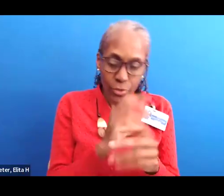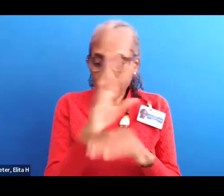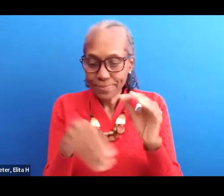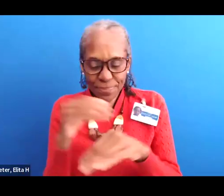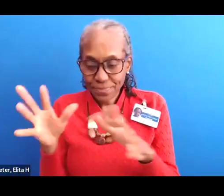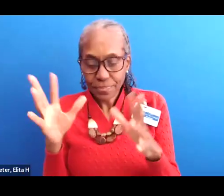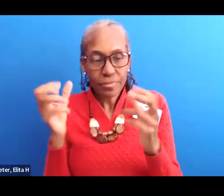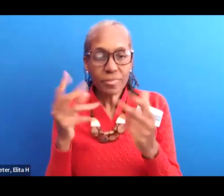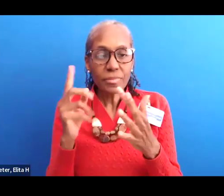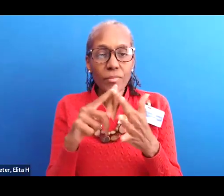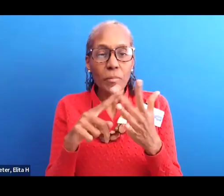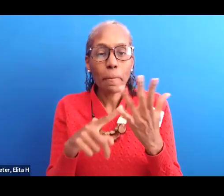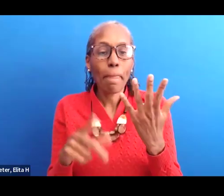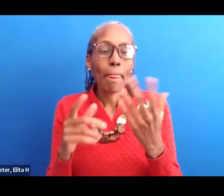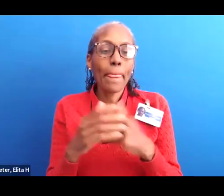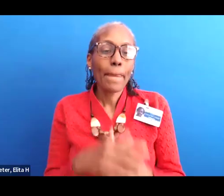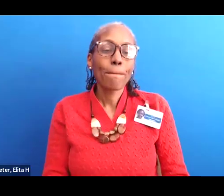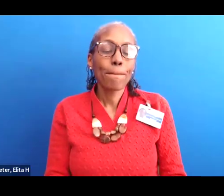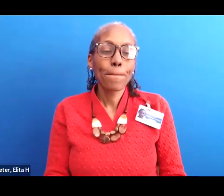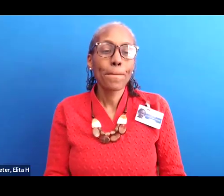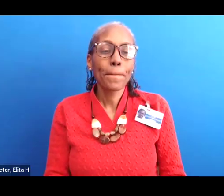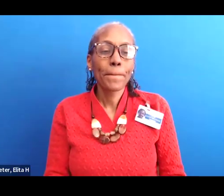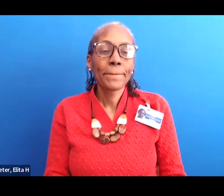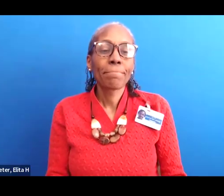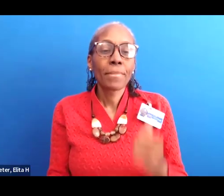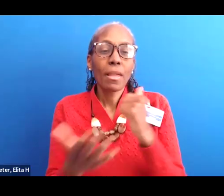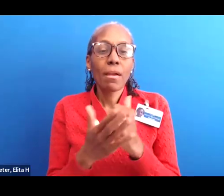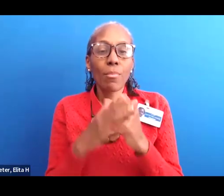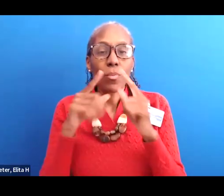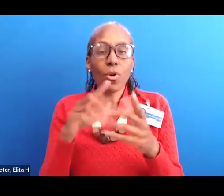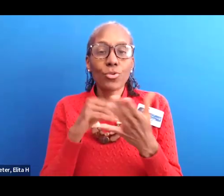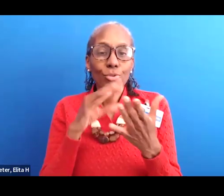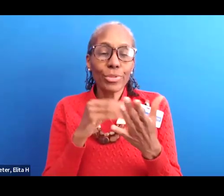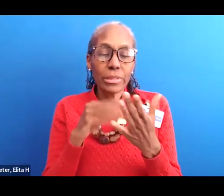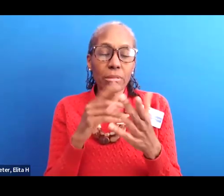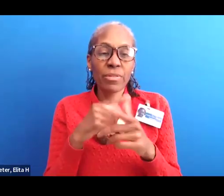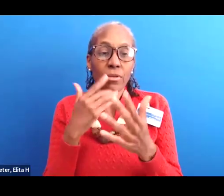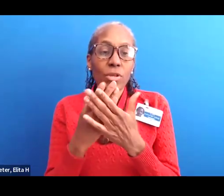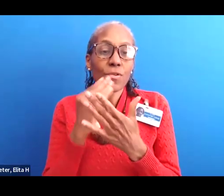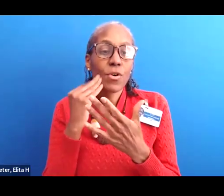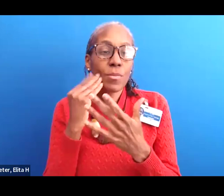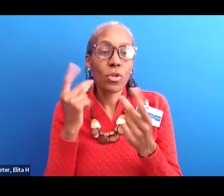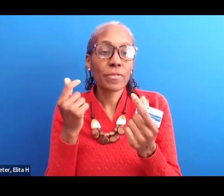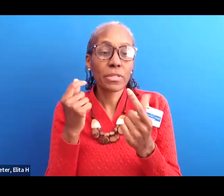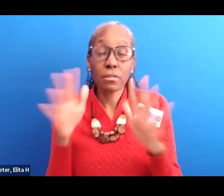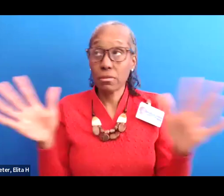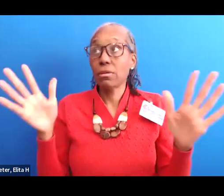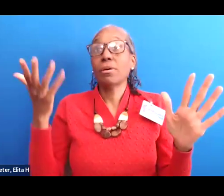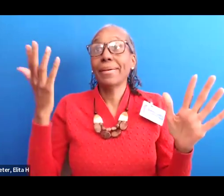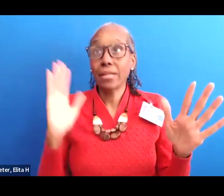There's so much assistance while you're learning. You get home and all of a sudden it's like, oh my gosh, start out